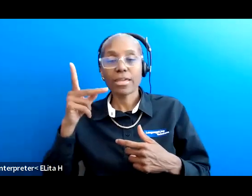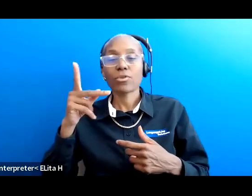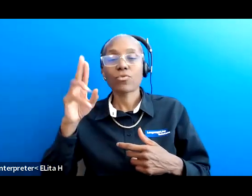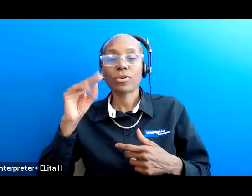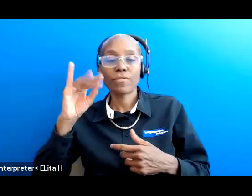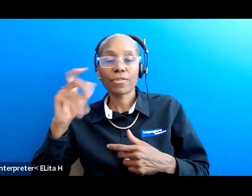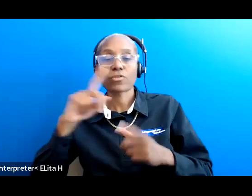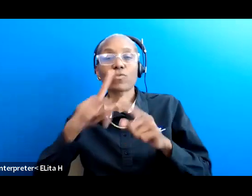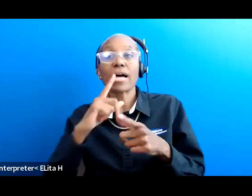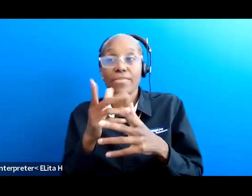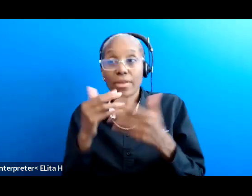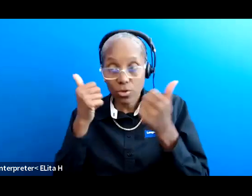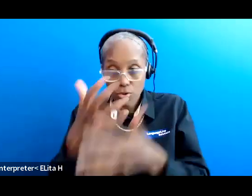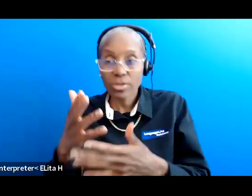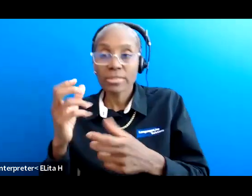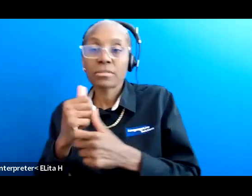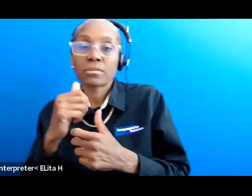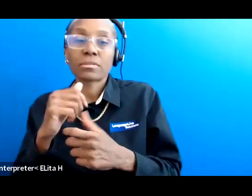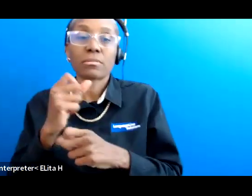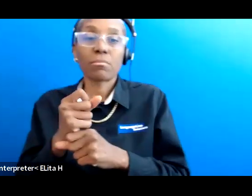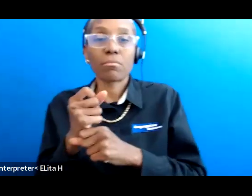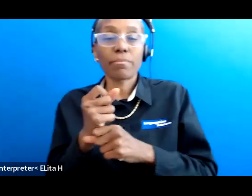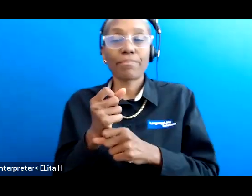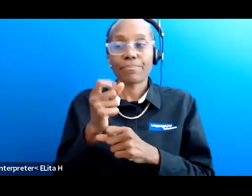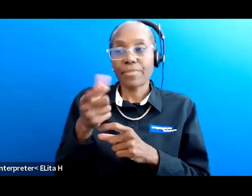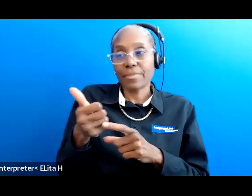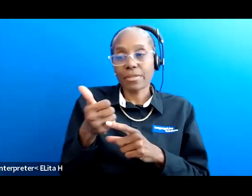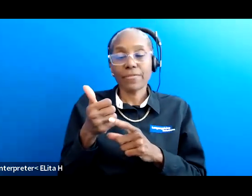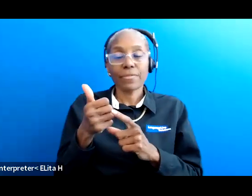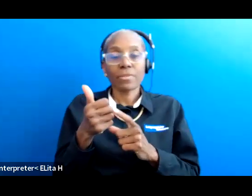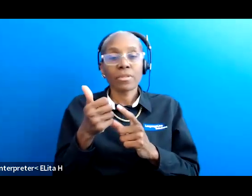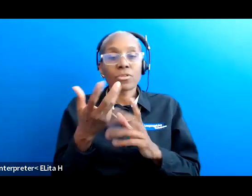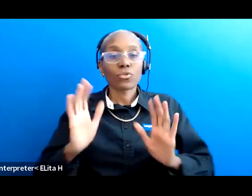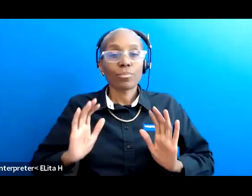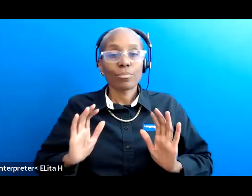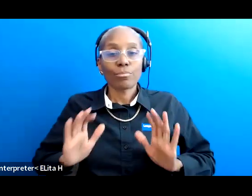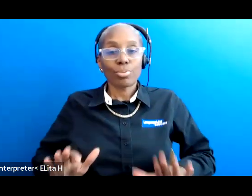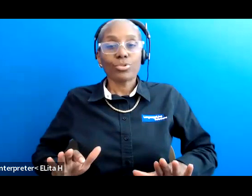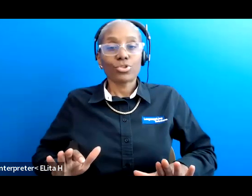Some people will push themselves up and that will cause more pressure